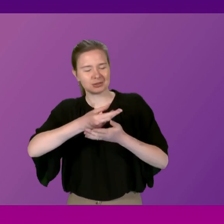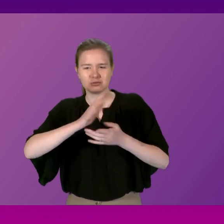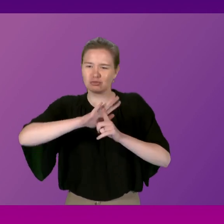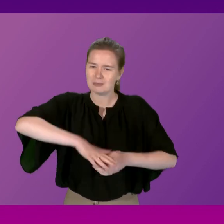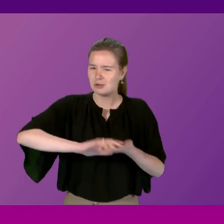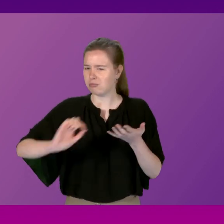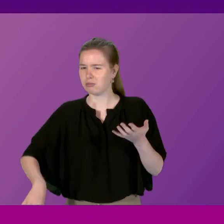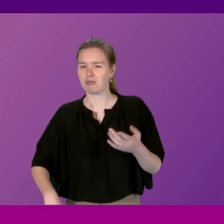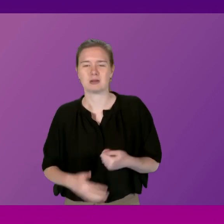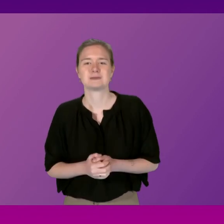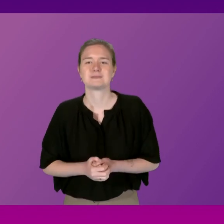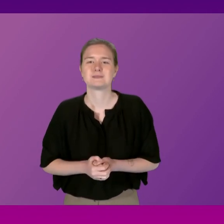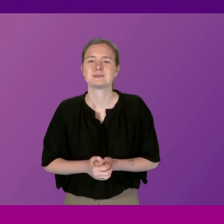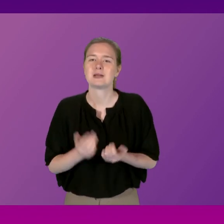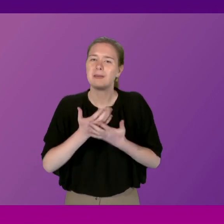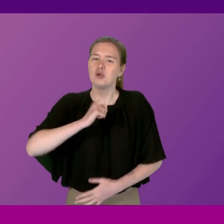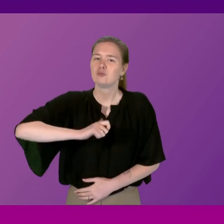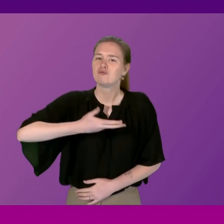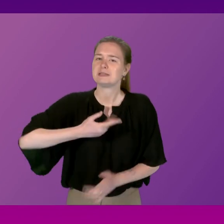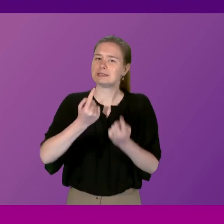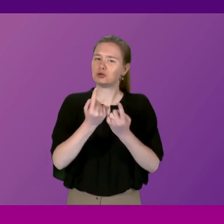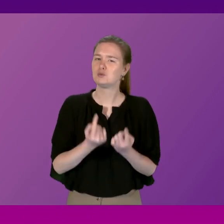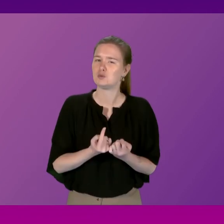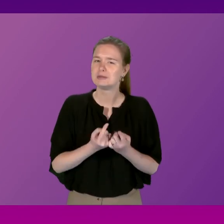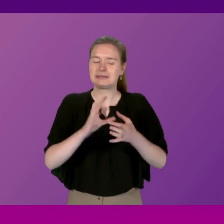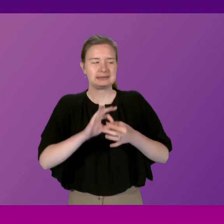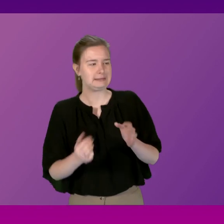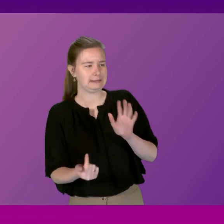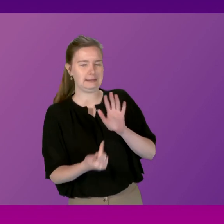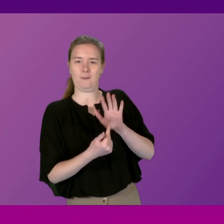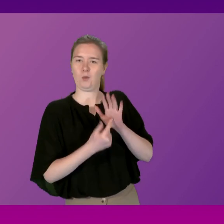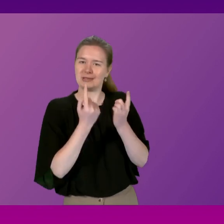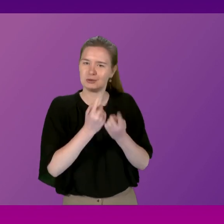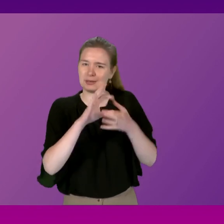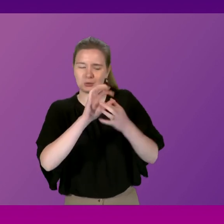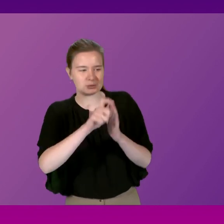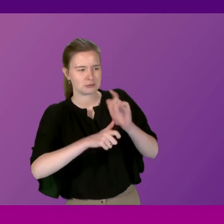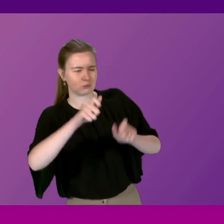However, many important human rights issues for disabled people have been left out of